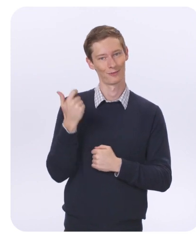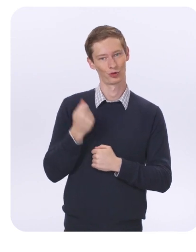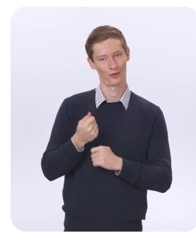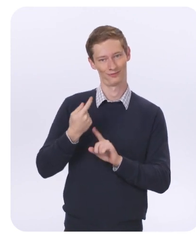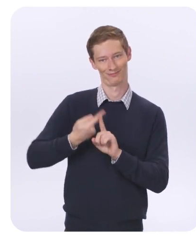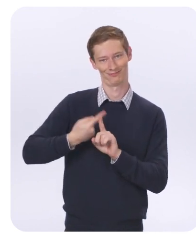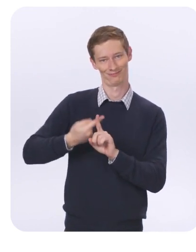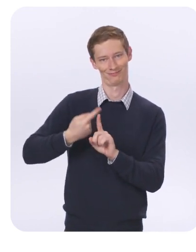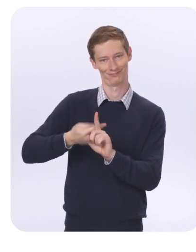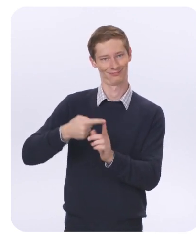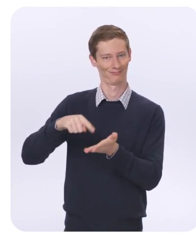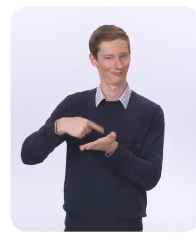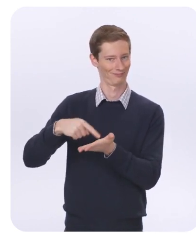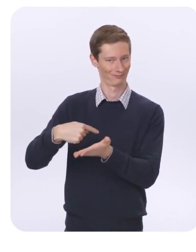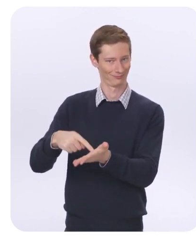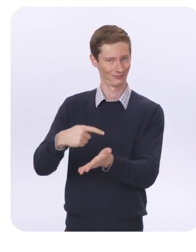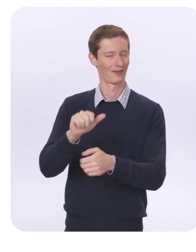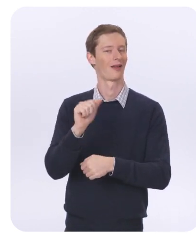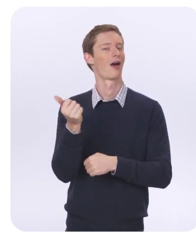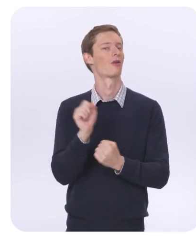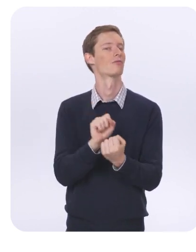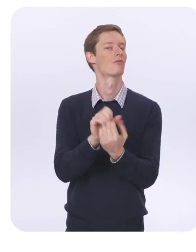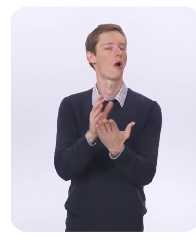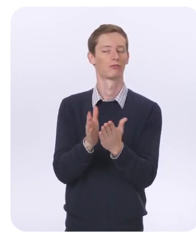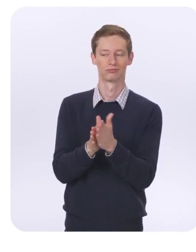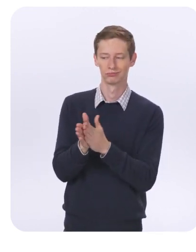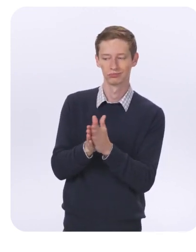to the traditional one-time purchase monetization strategy.